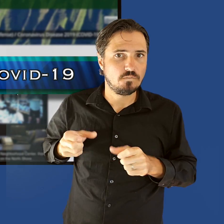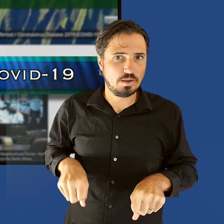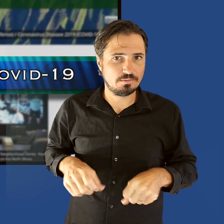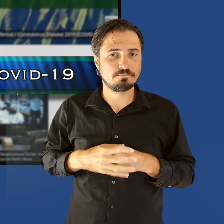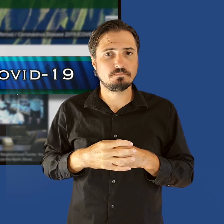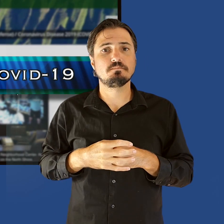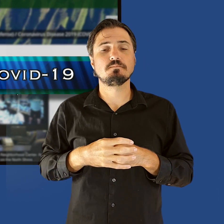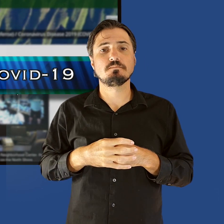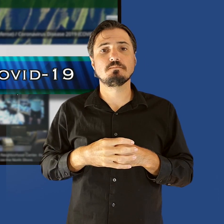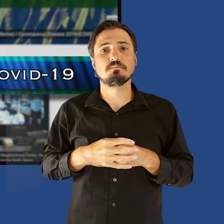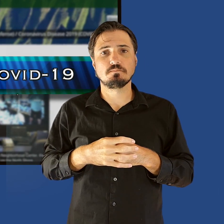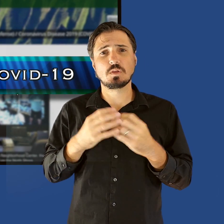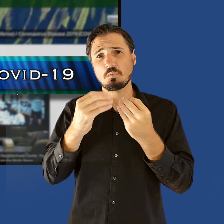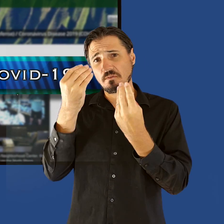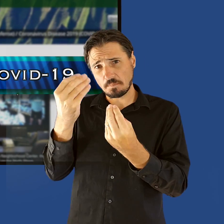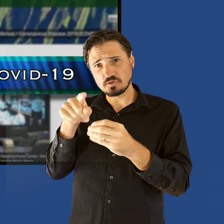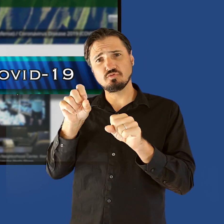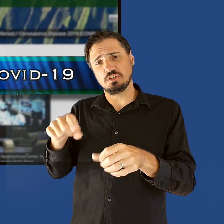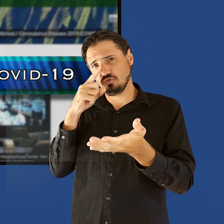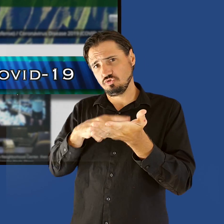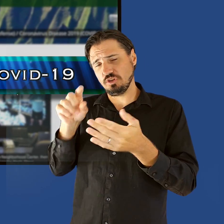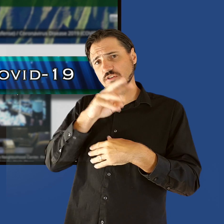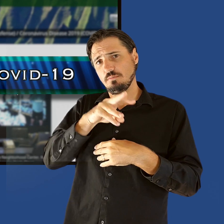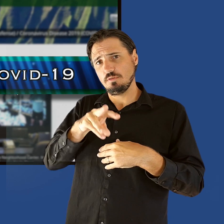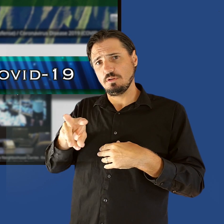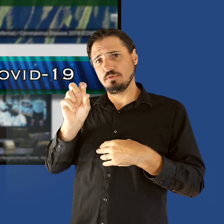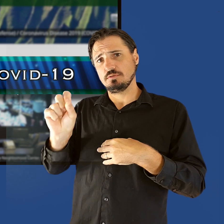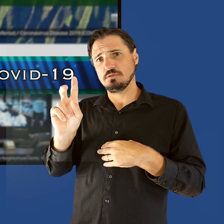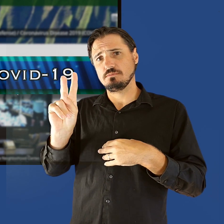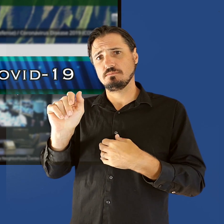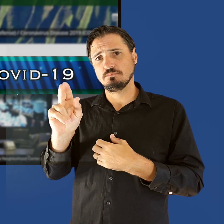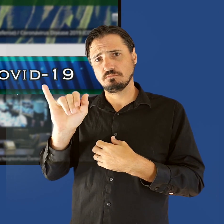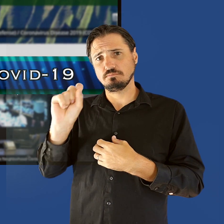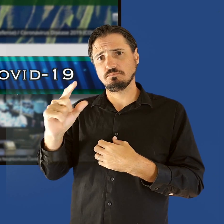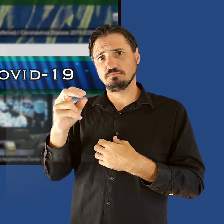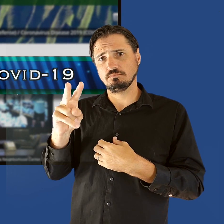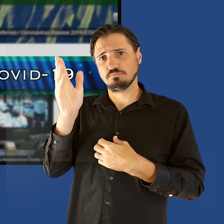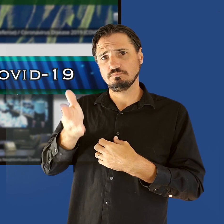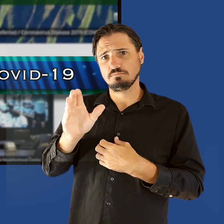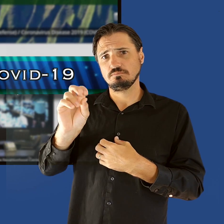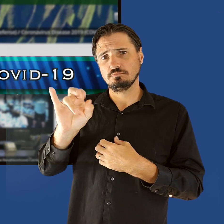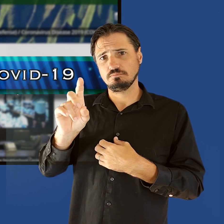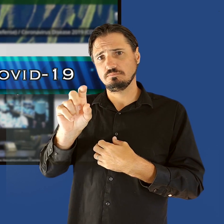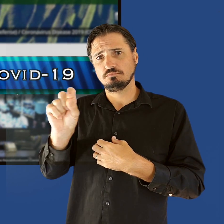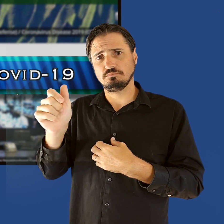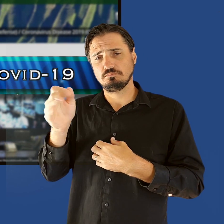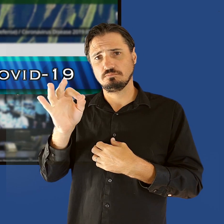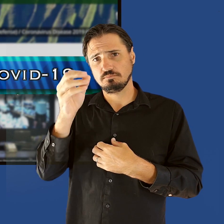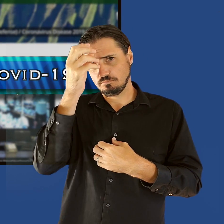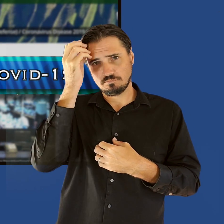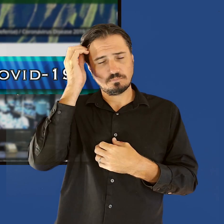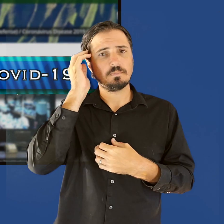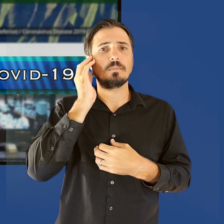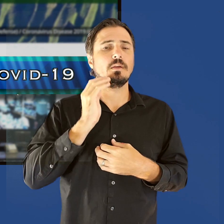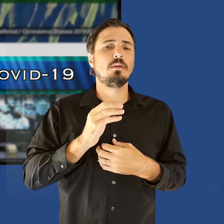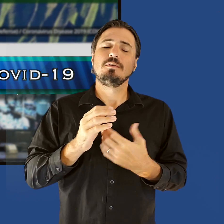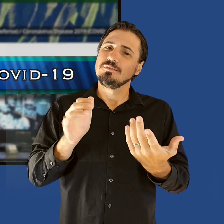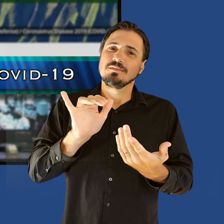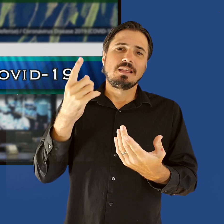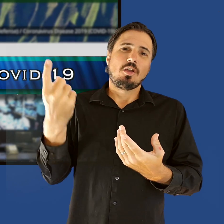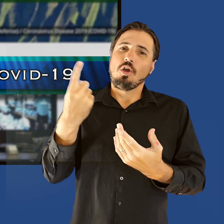For more information on this rule, visit our Covid-19 page at www.kauai.gov/COVID-19